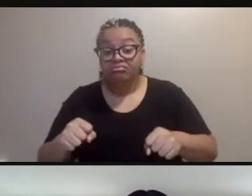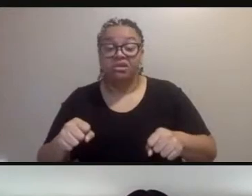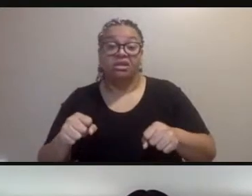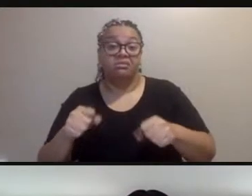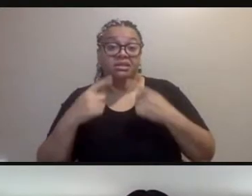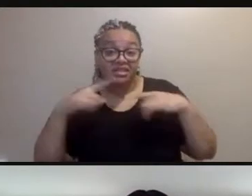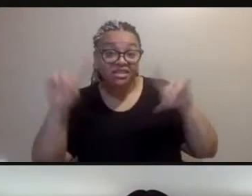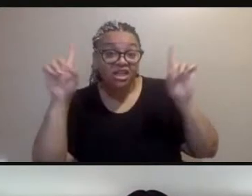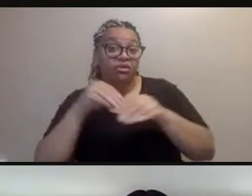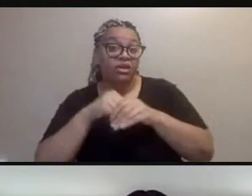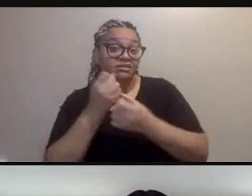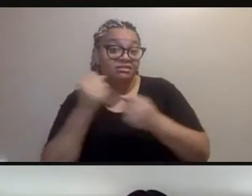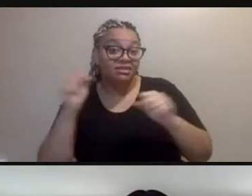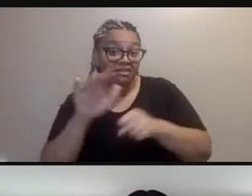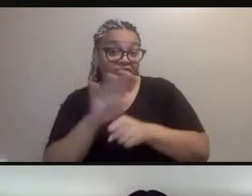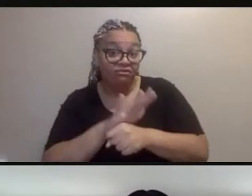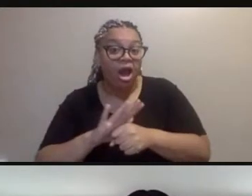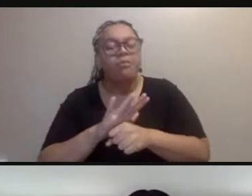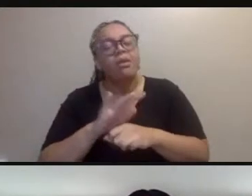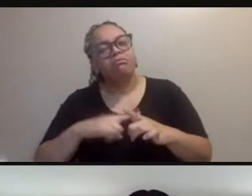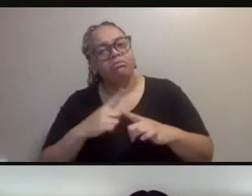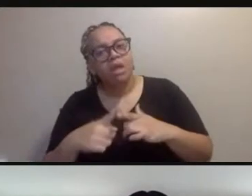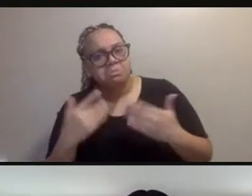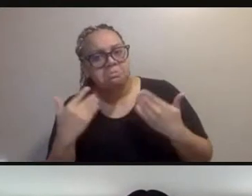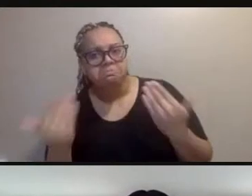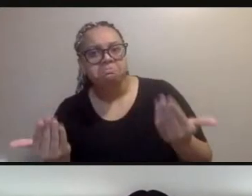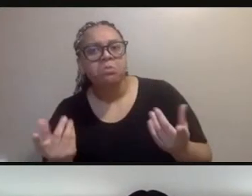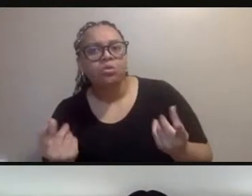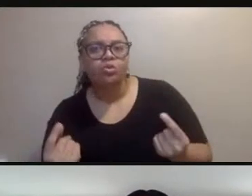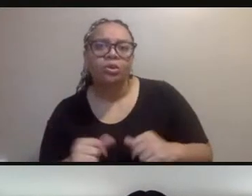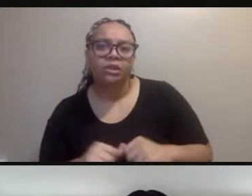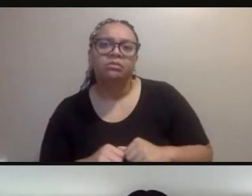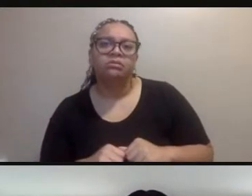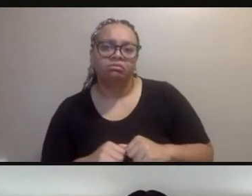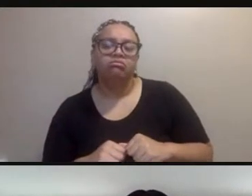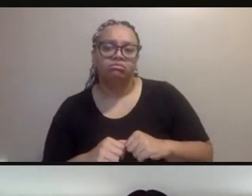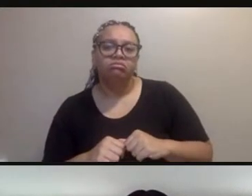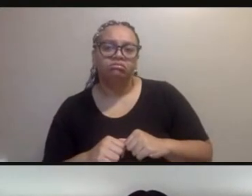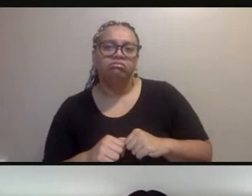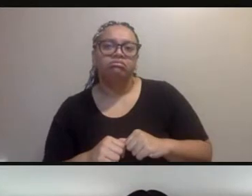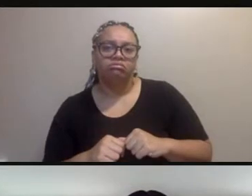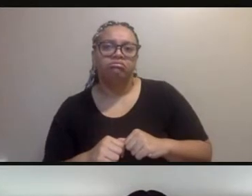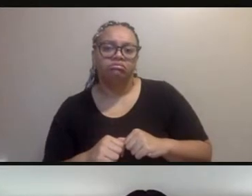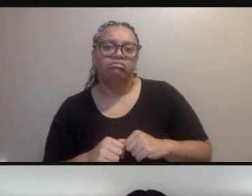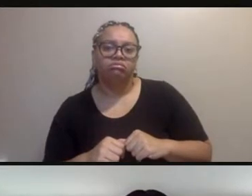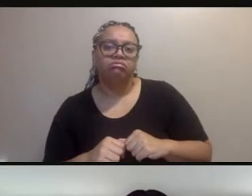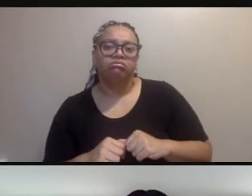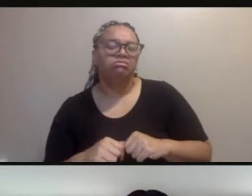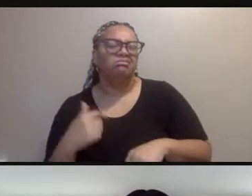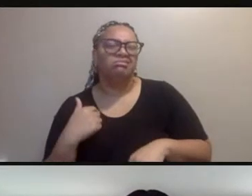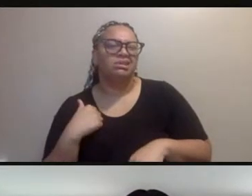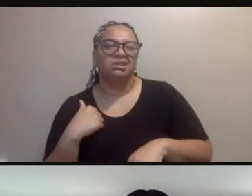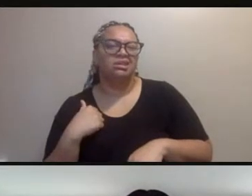FUNDS REALLOCATED SO MORE